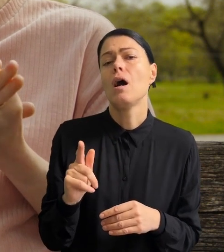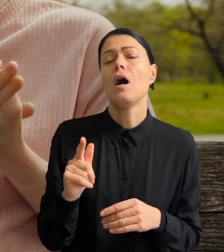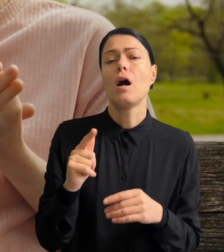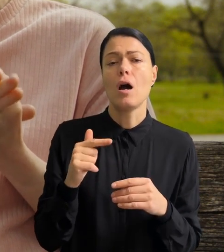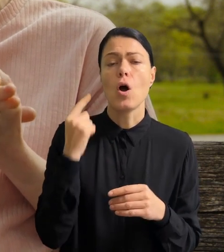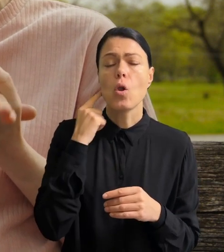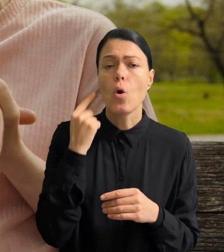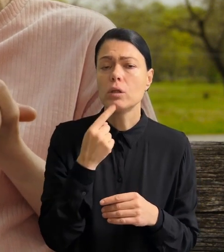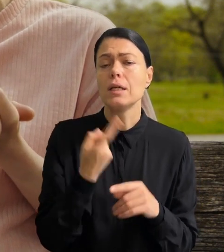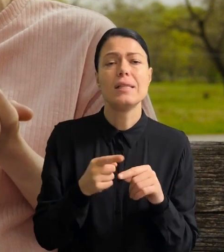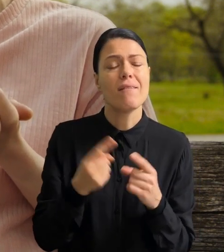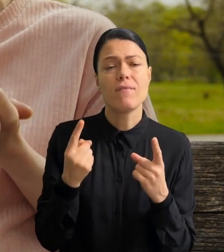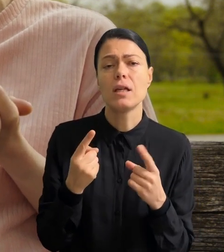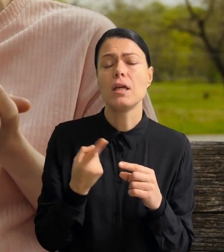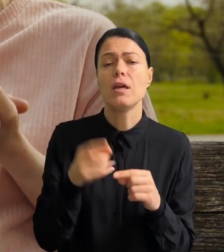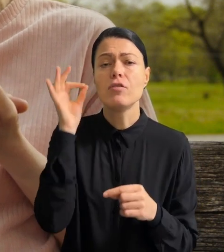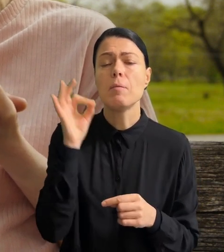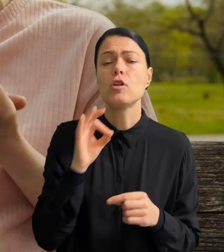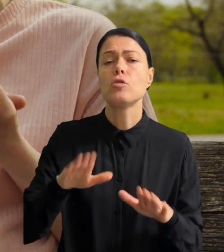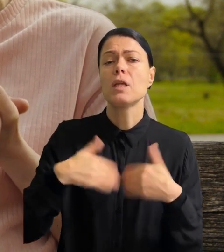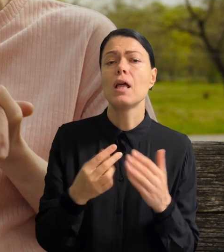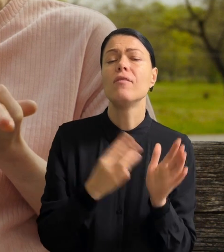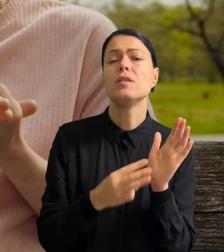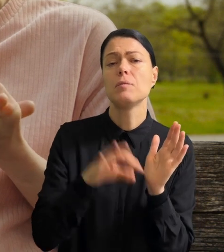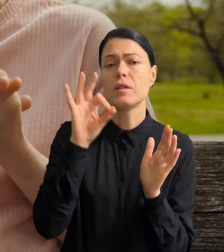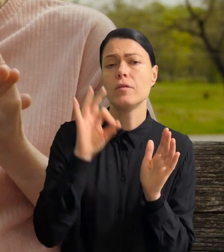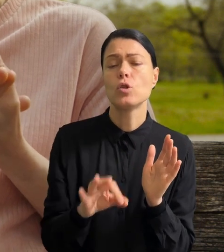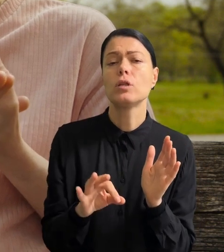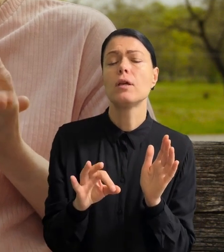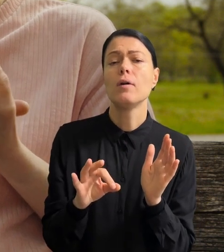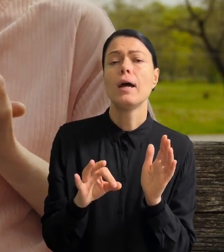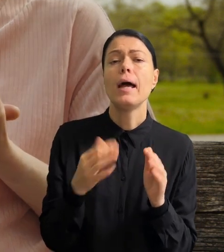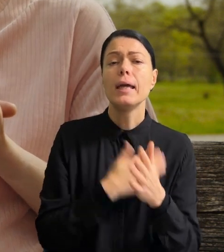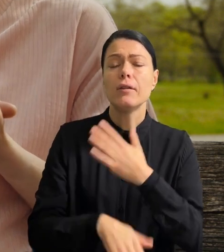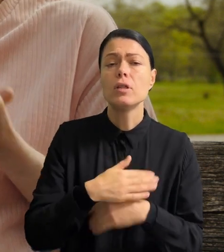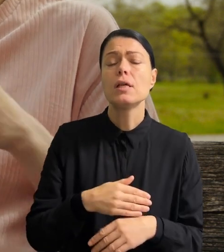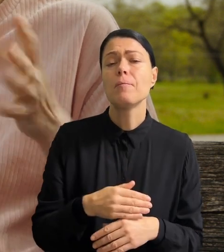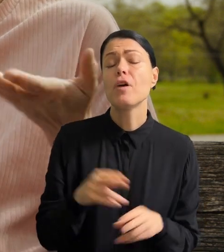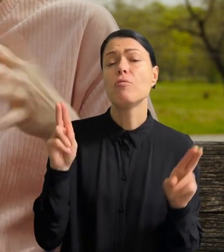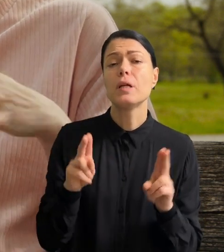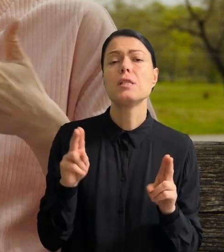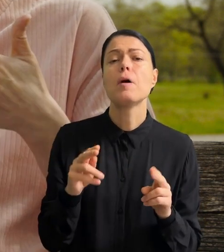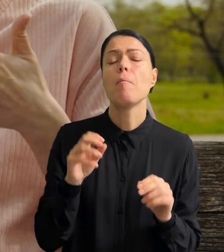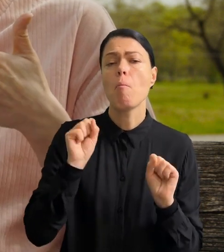In Germany, I was classified with a disability degree of 80%. They could have given me 100%.